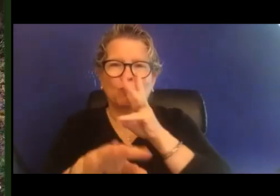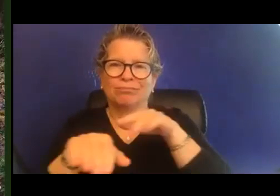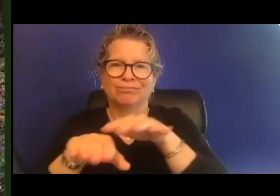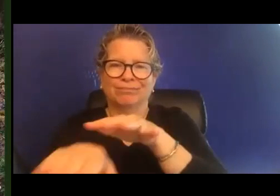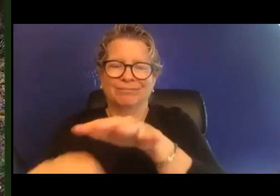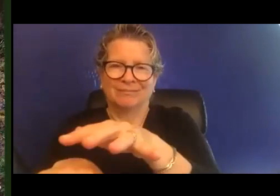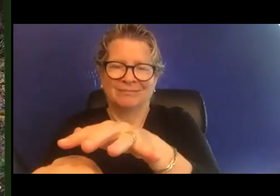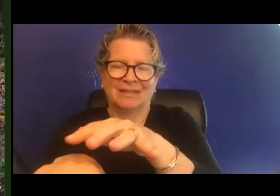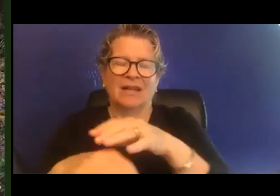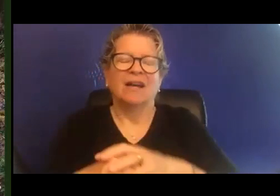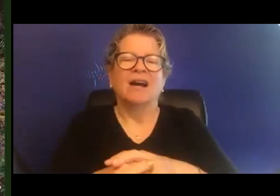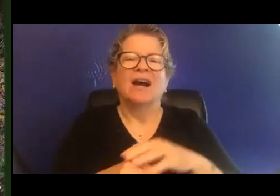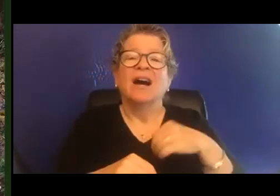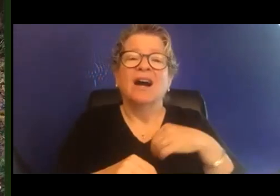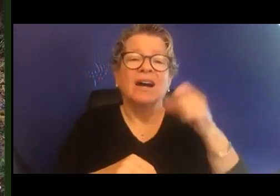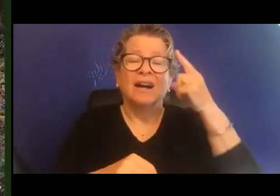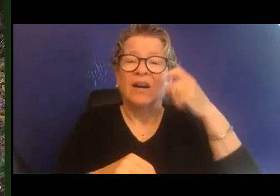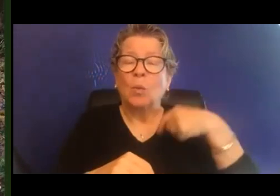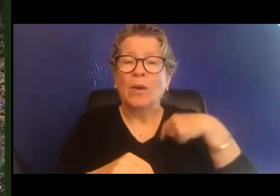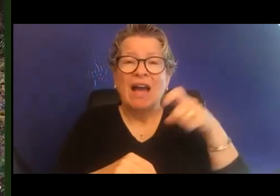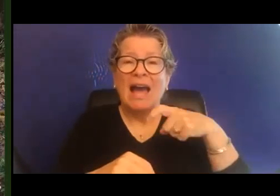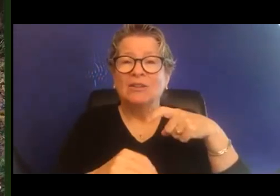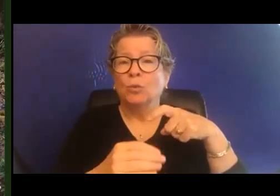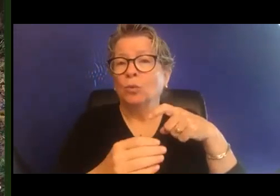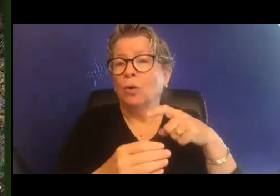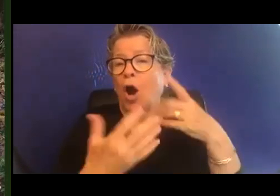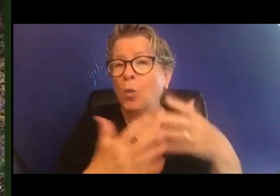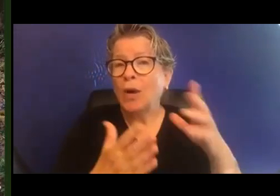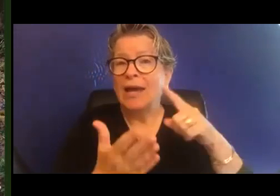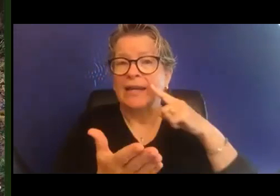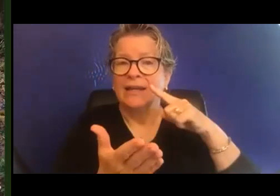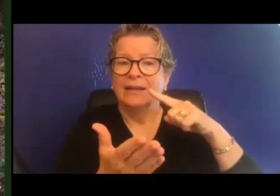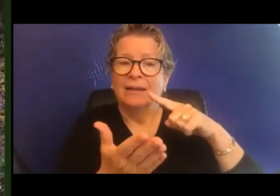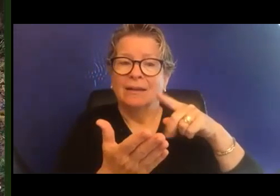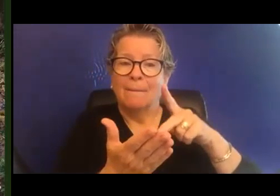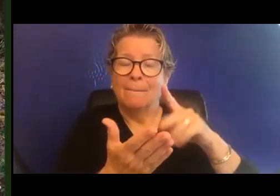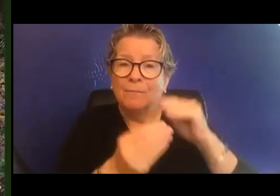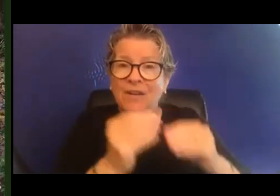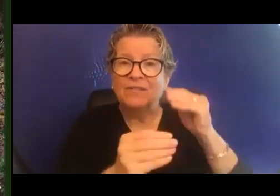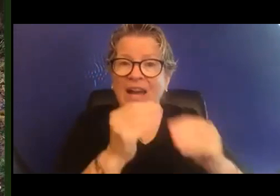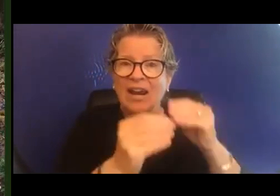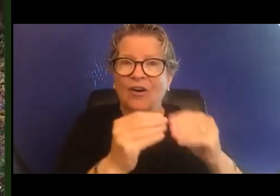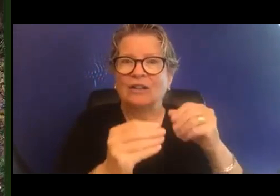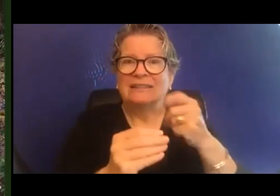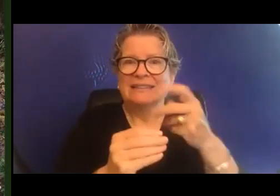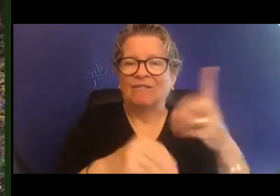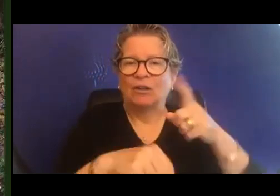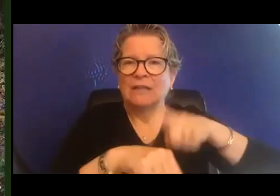out several projects to repair and stabilize the creek banks after large floods have exposed the pipe.